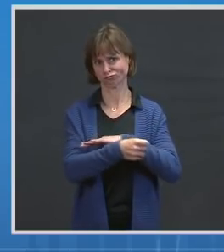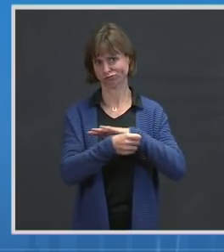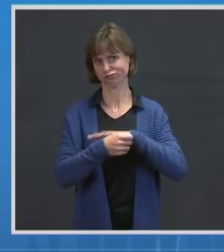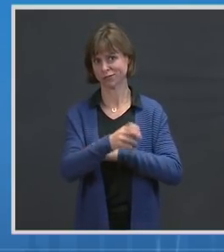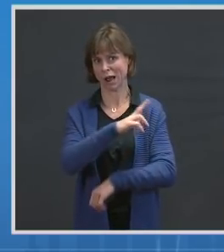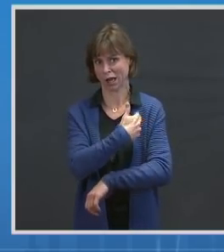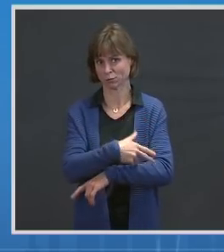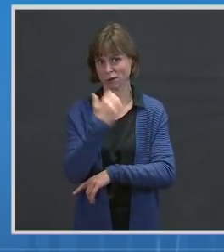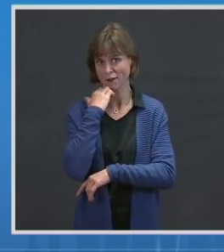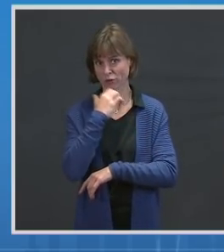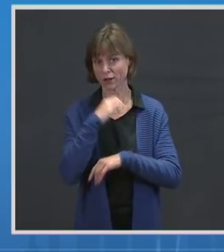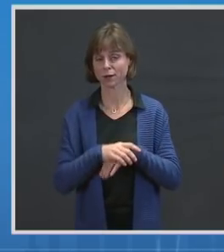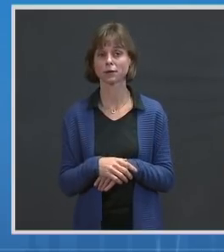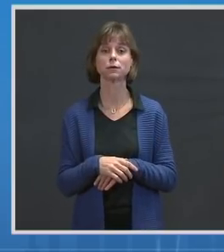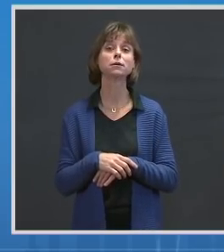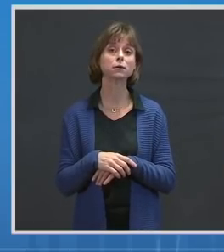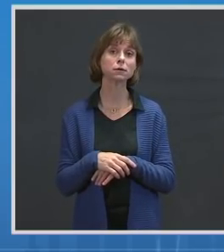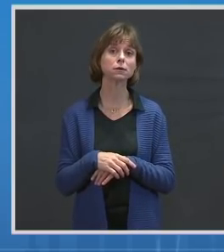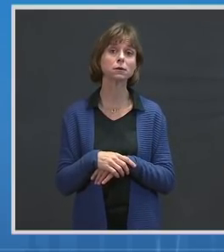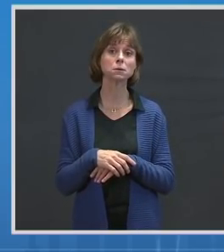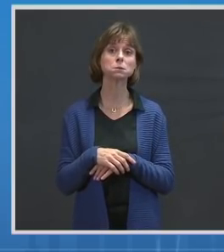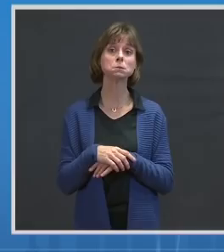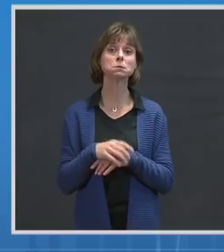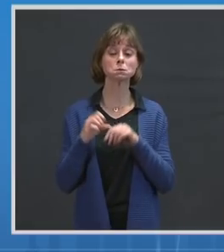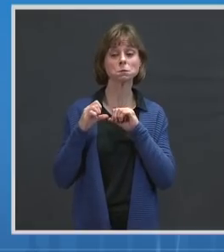We continue to see the daily number of reported deaths fluctuate.